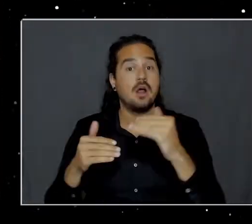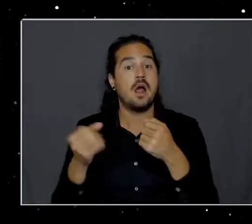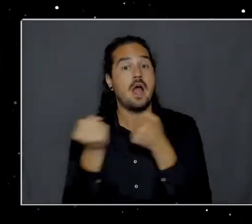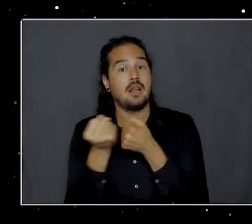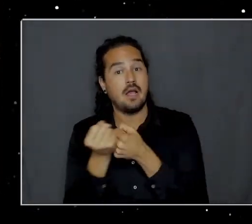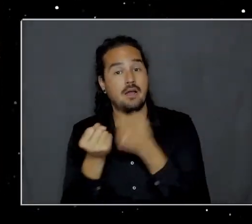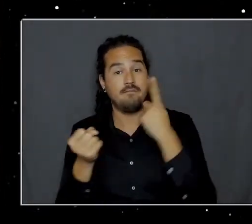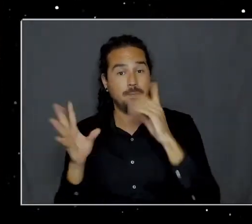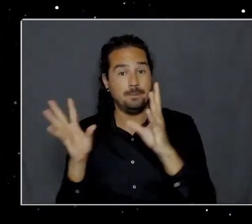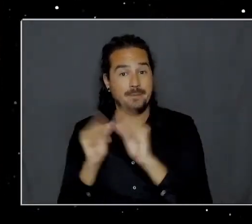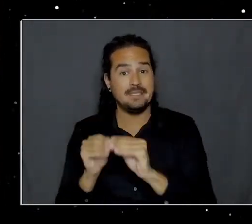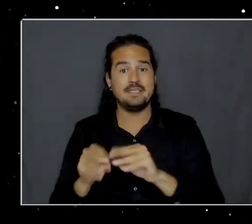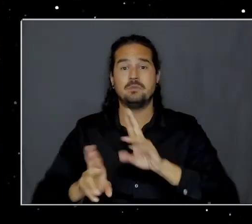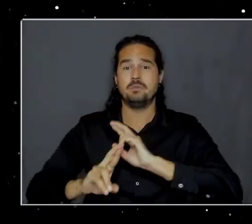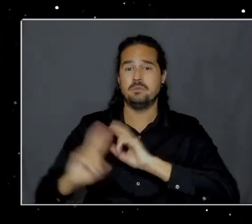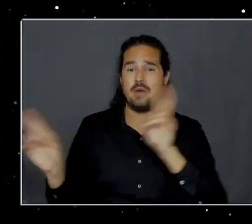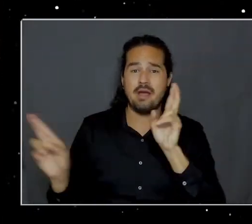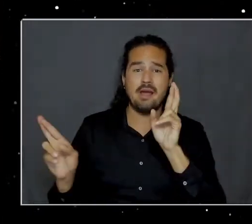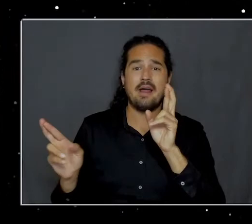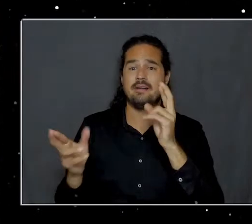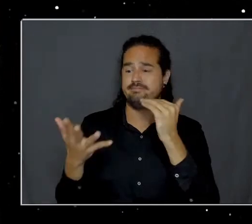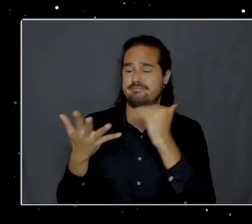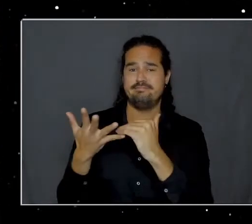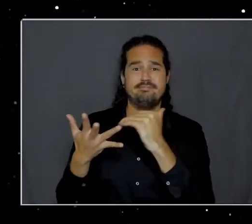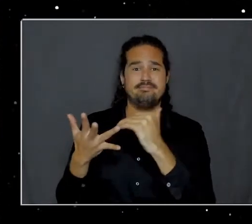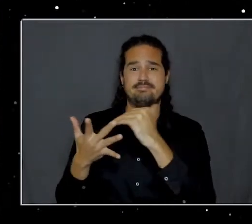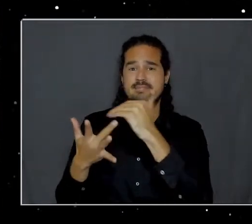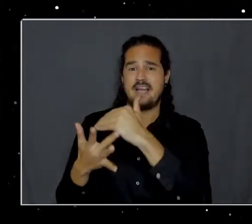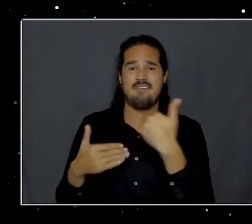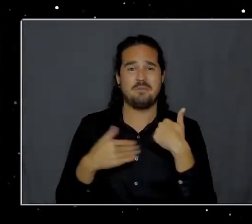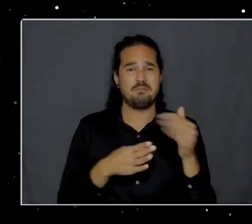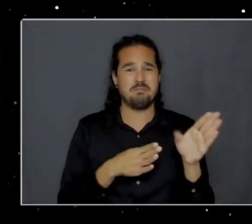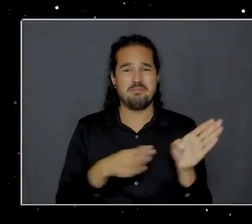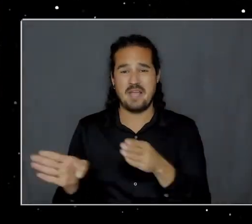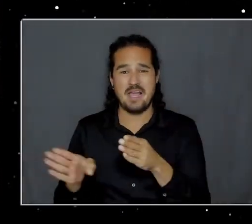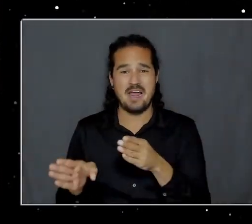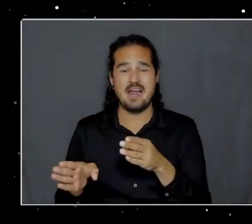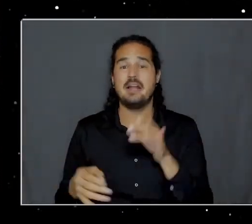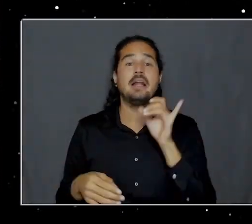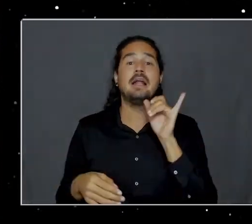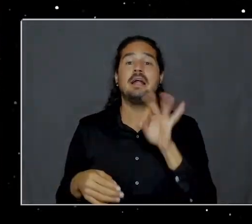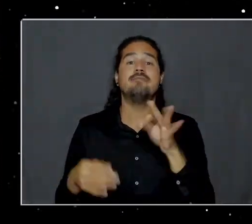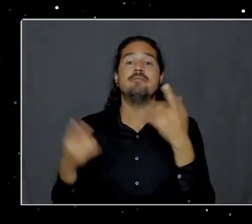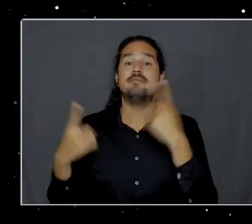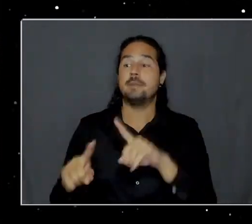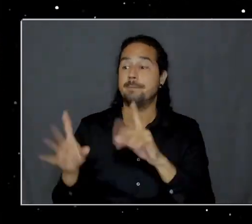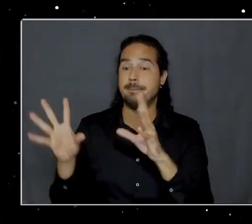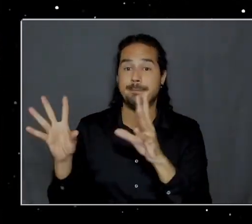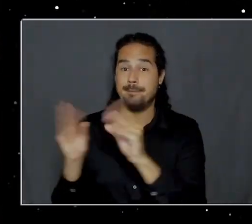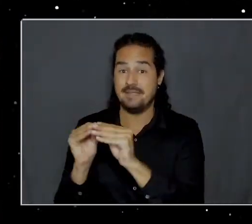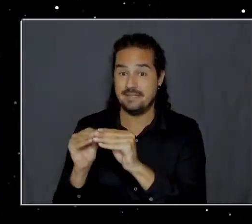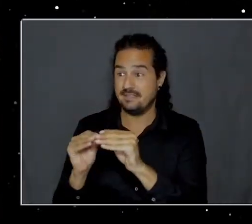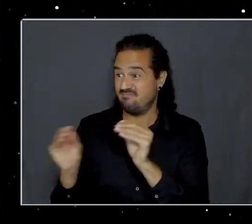ALLY INTO THAT MEETING; ALREADY HAD PLANNED, HAD ANTICIPATED